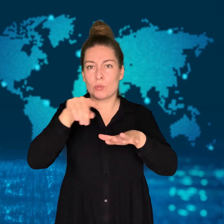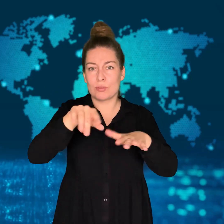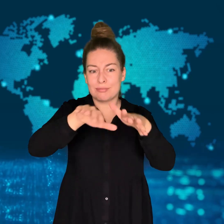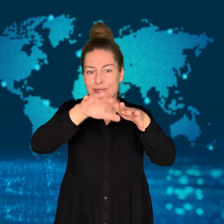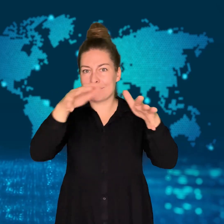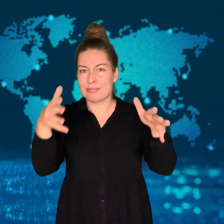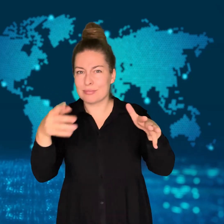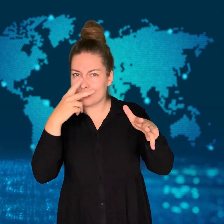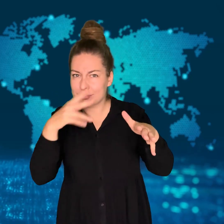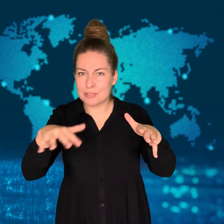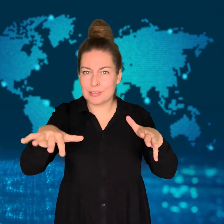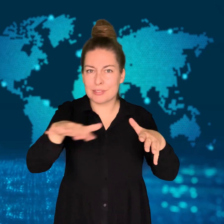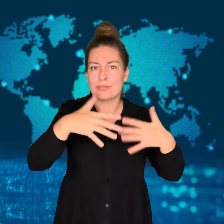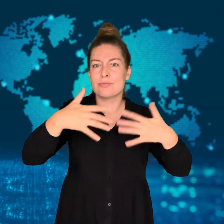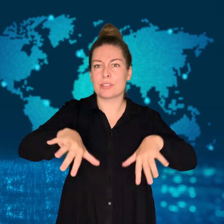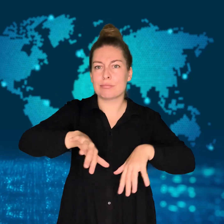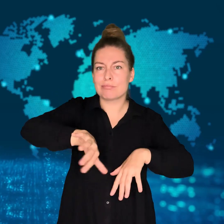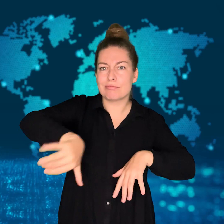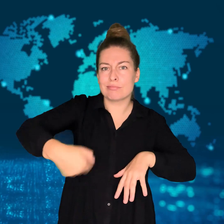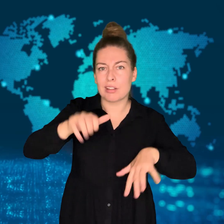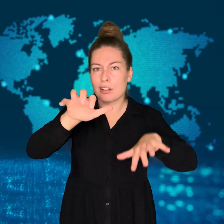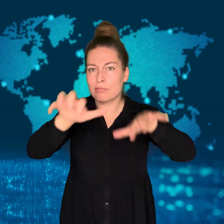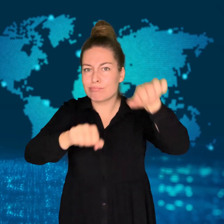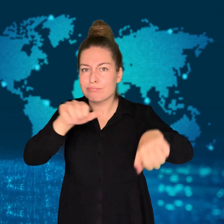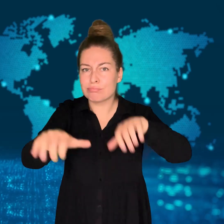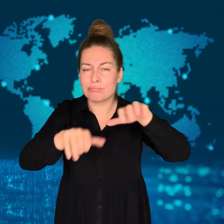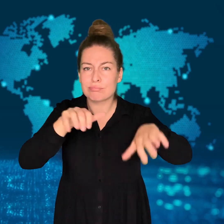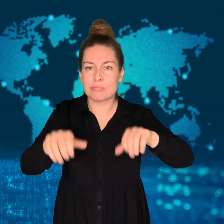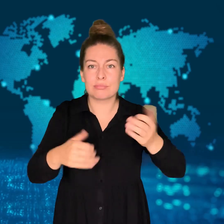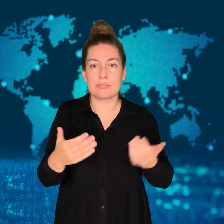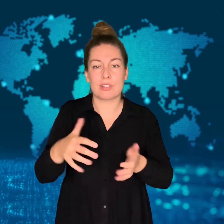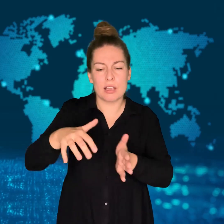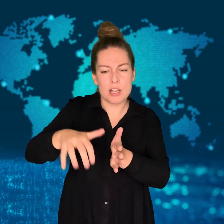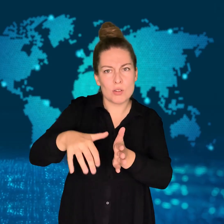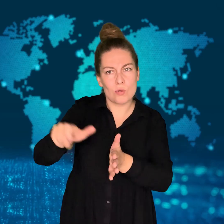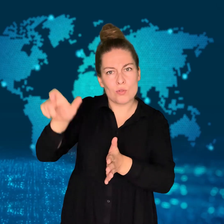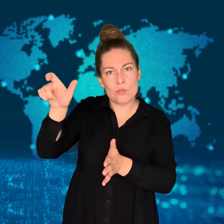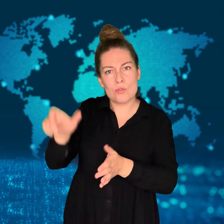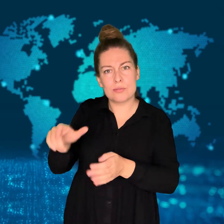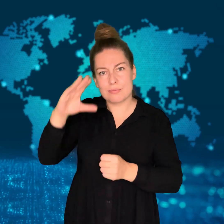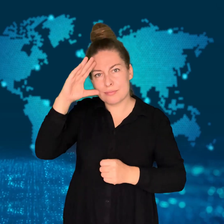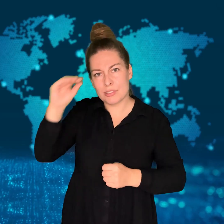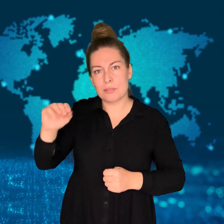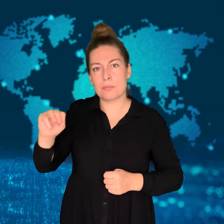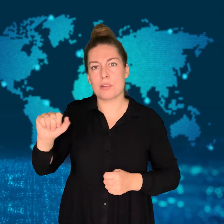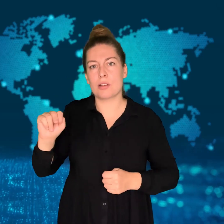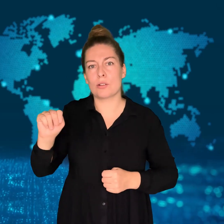Around ten years after the cave was discovered and looted,